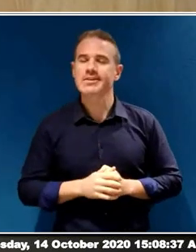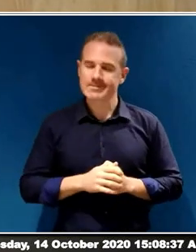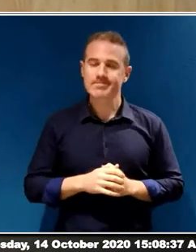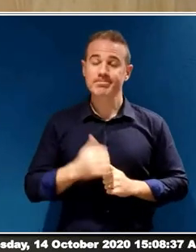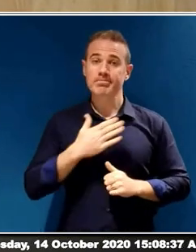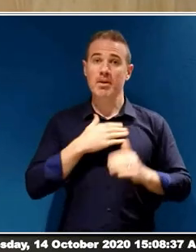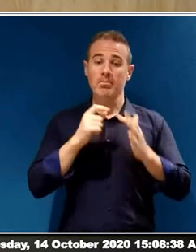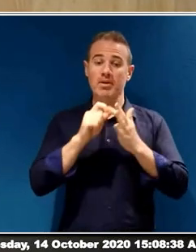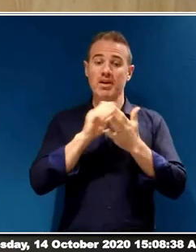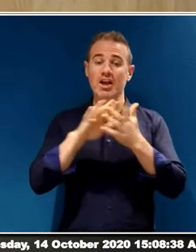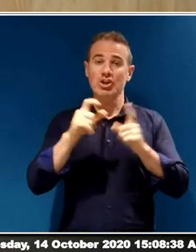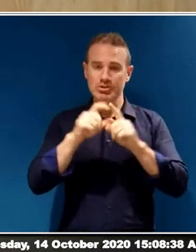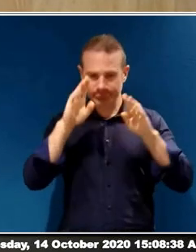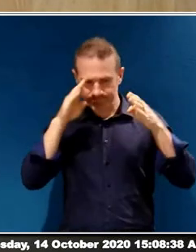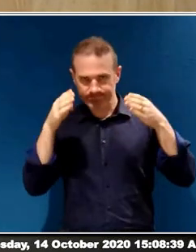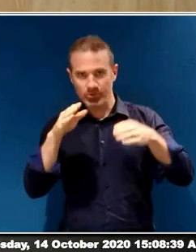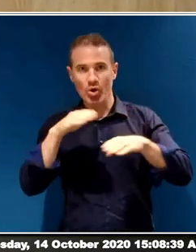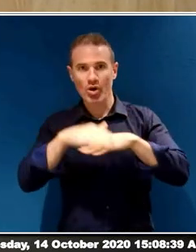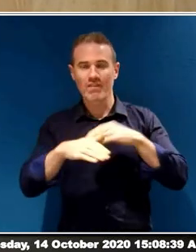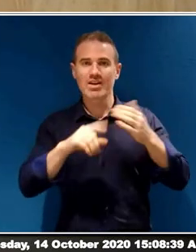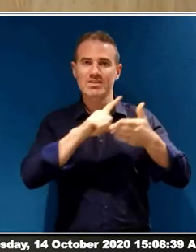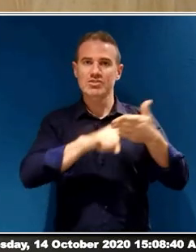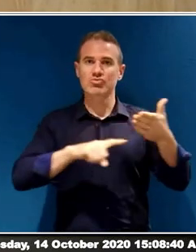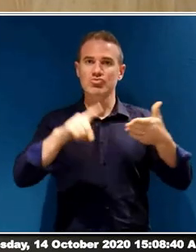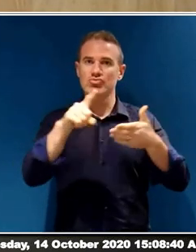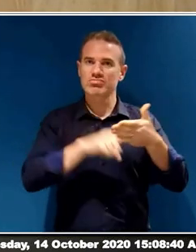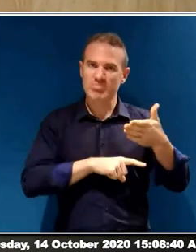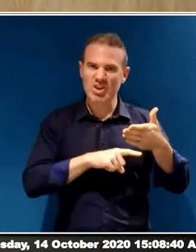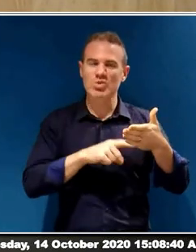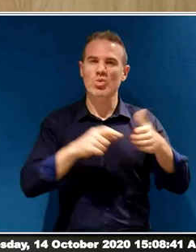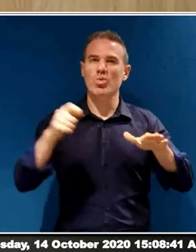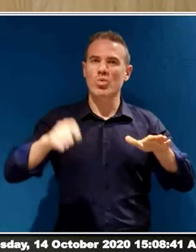cases exploring the meaning of reasonable adjustments to curriculum.